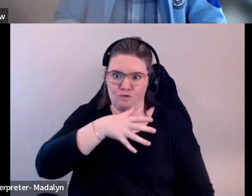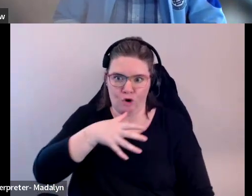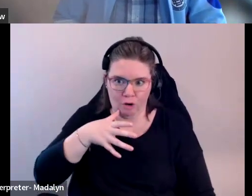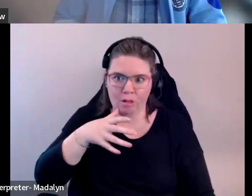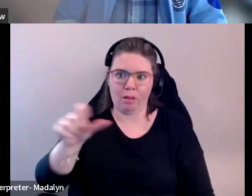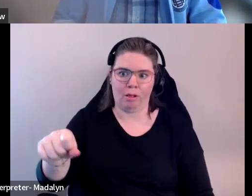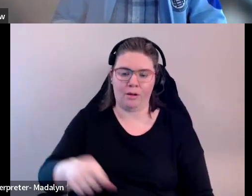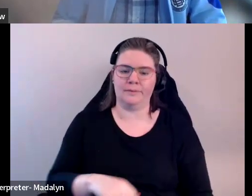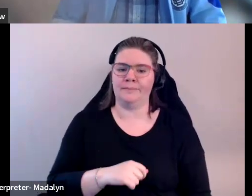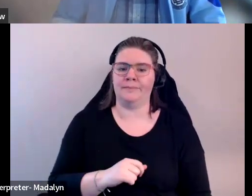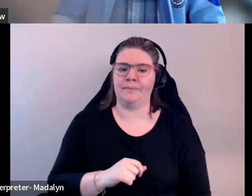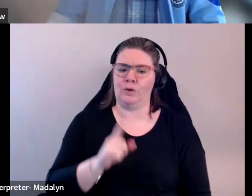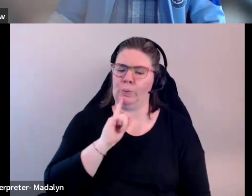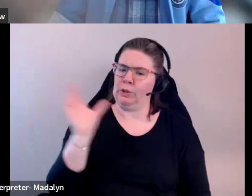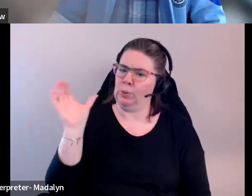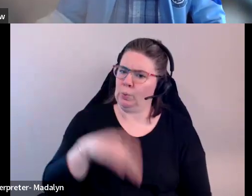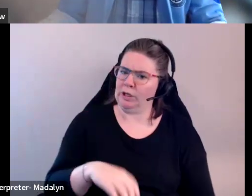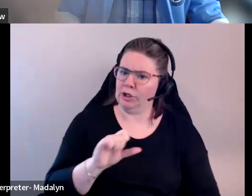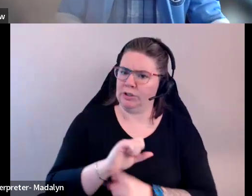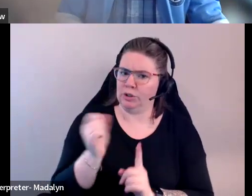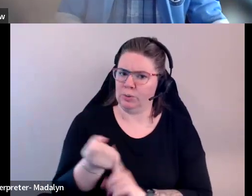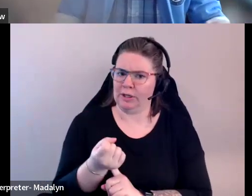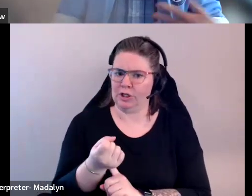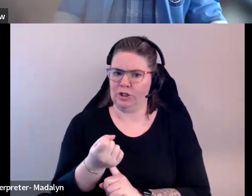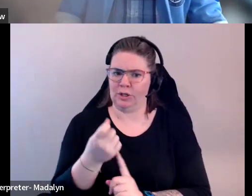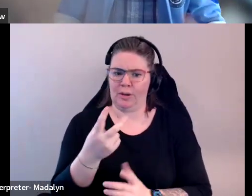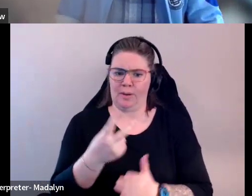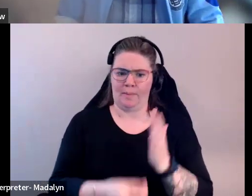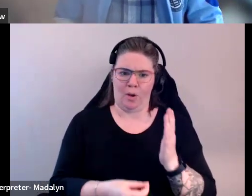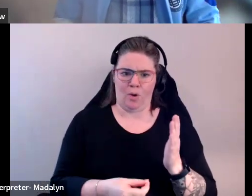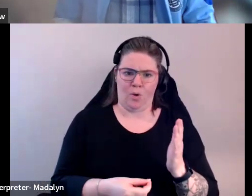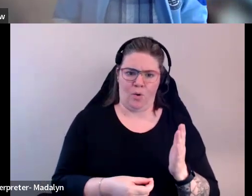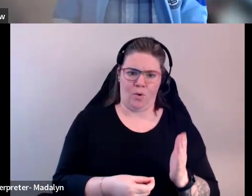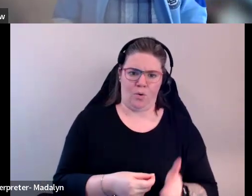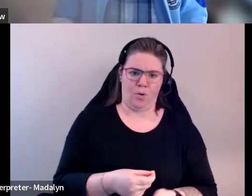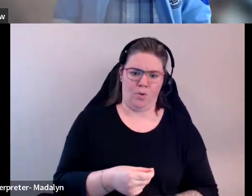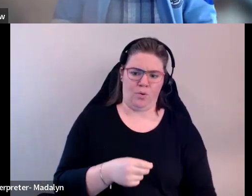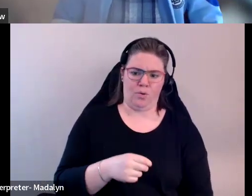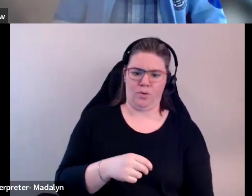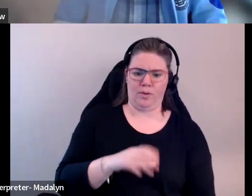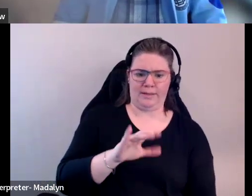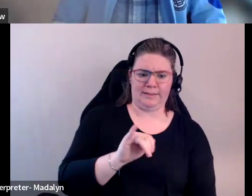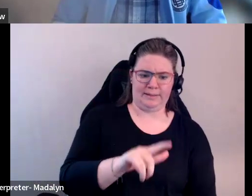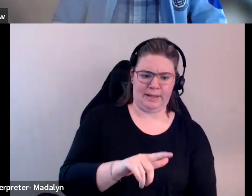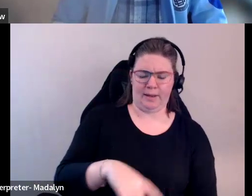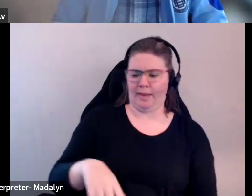Don Dew: it's it's an odd situation, both being a sub director and a sales director. But Don Dew: it is what it is we have to do what we do right.